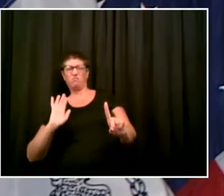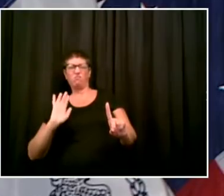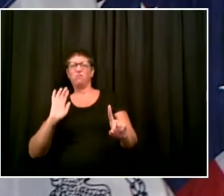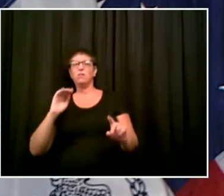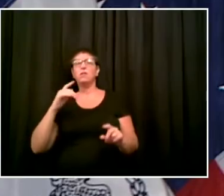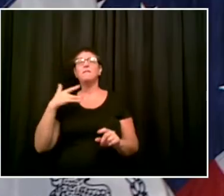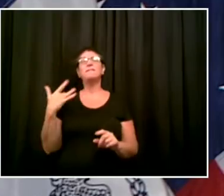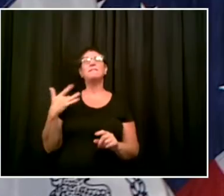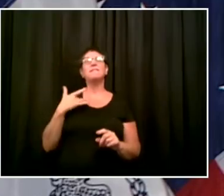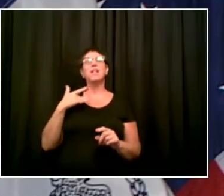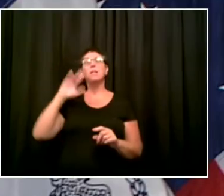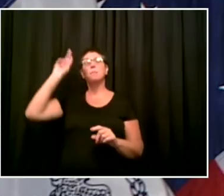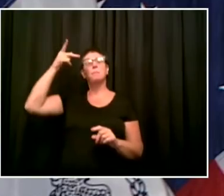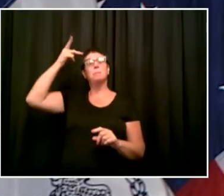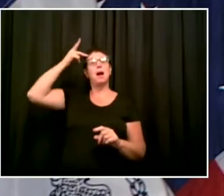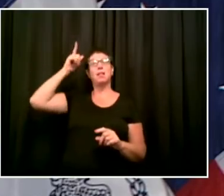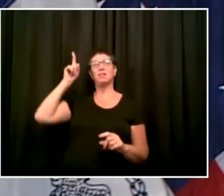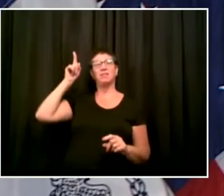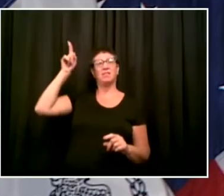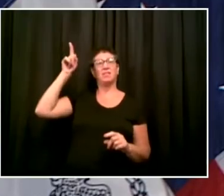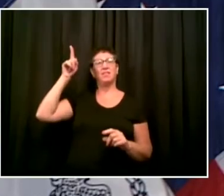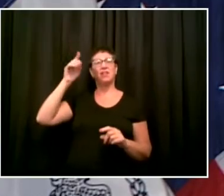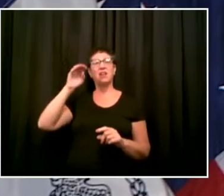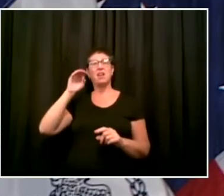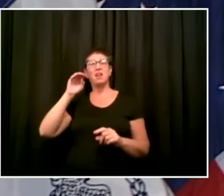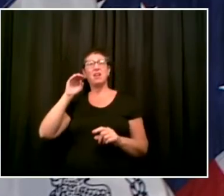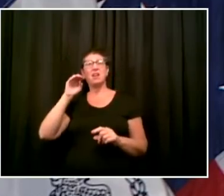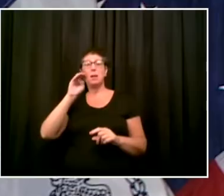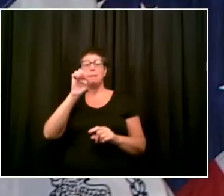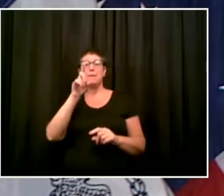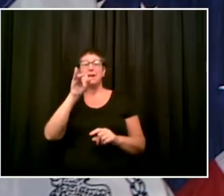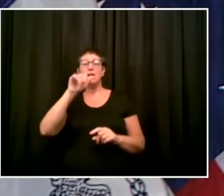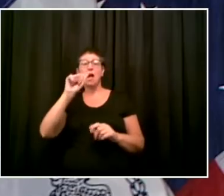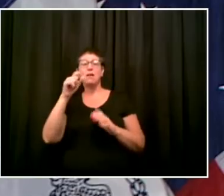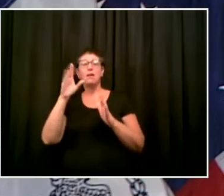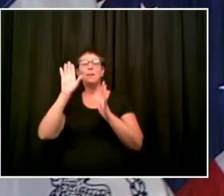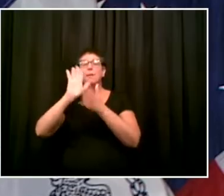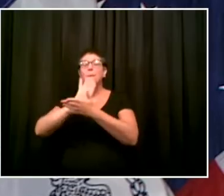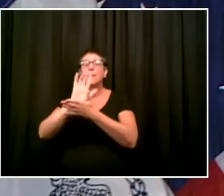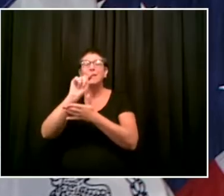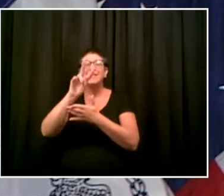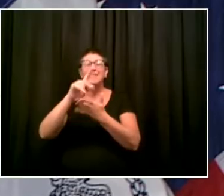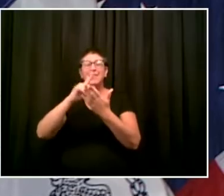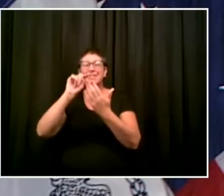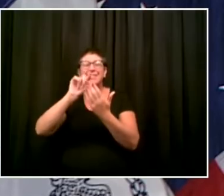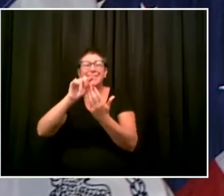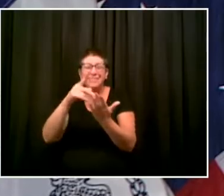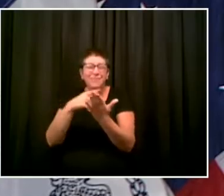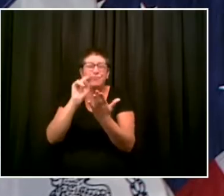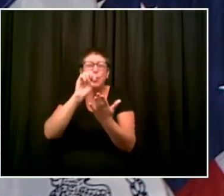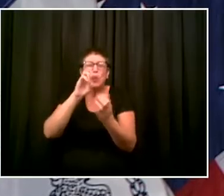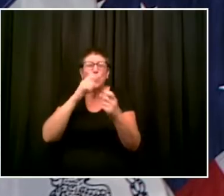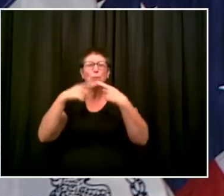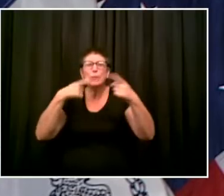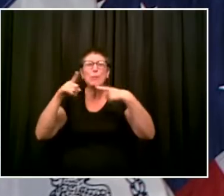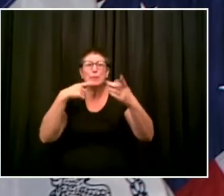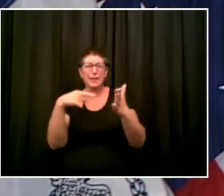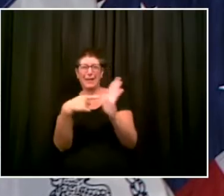I BELIEVE IN THE